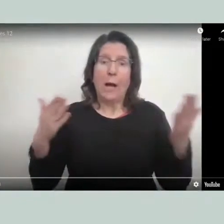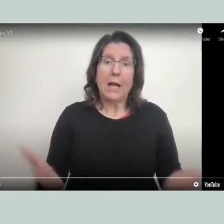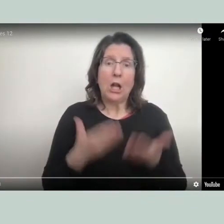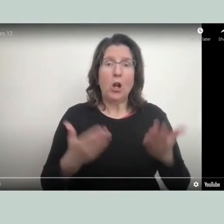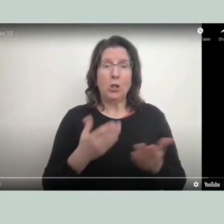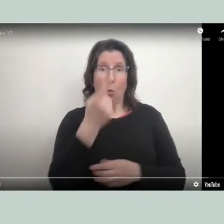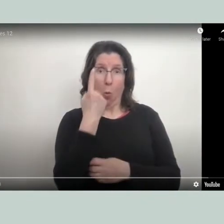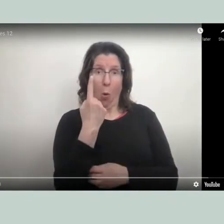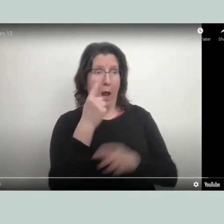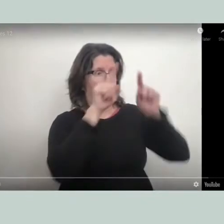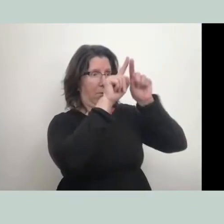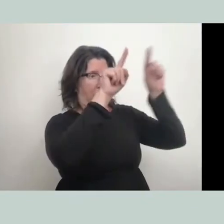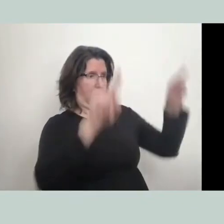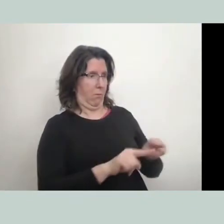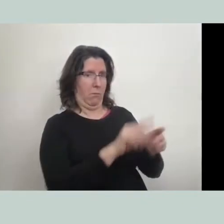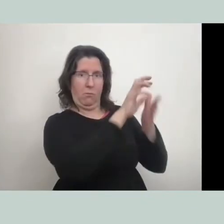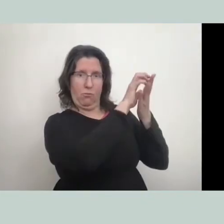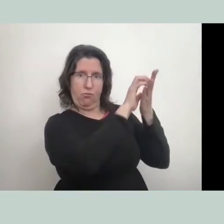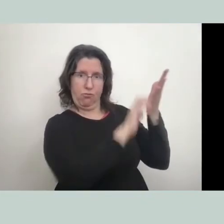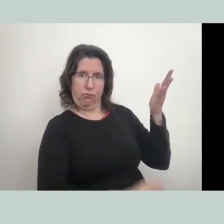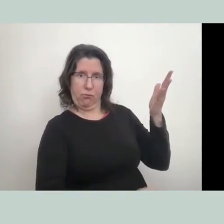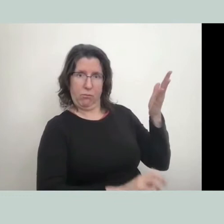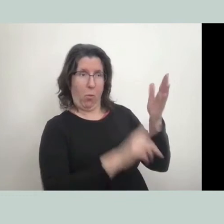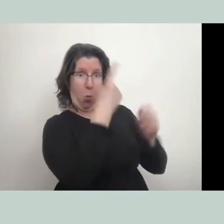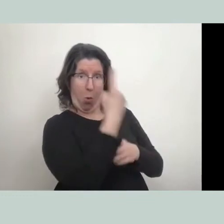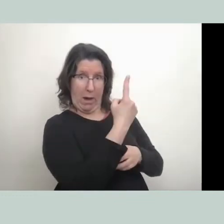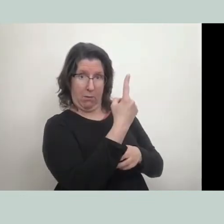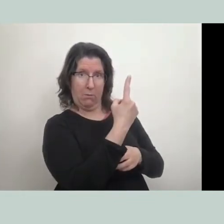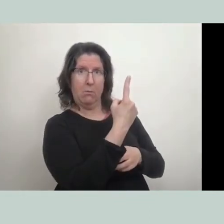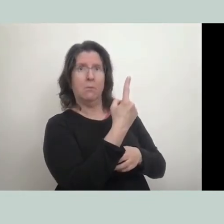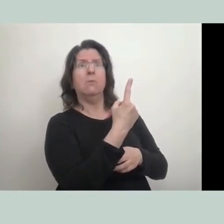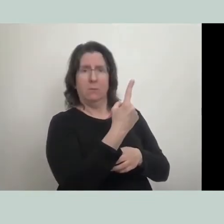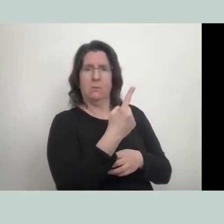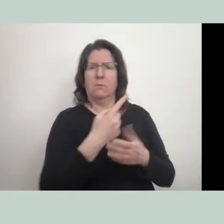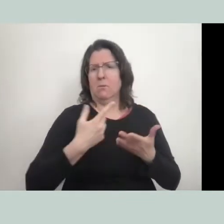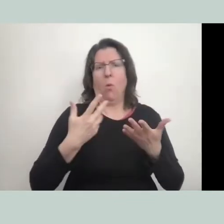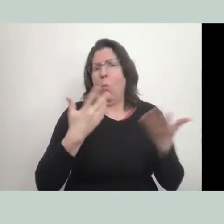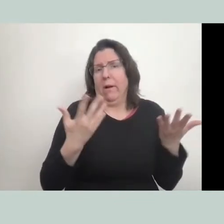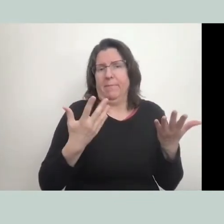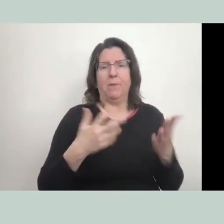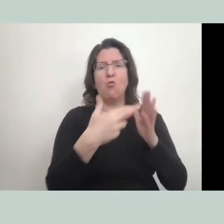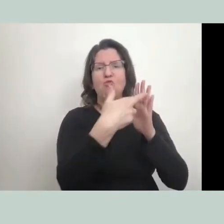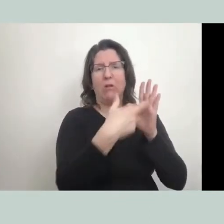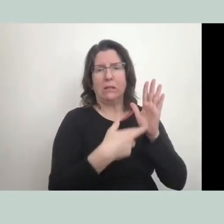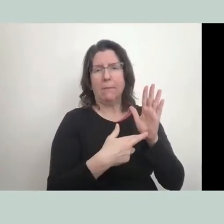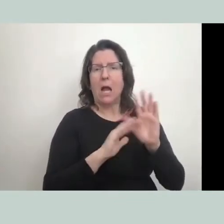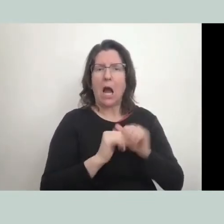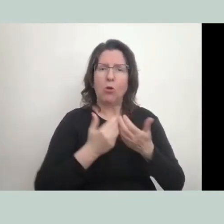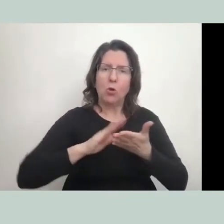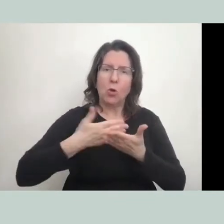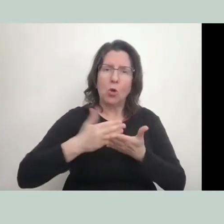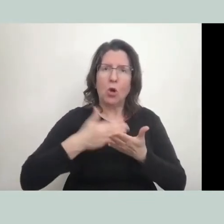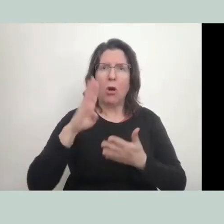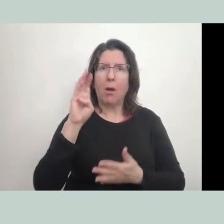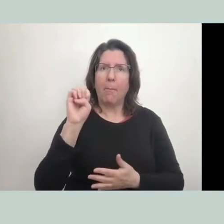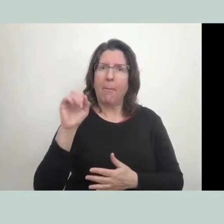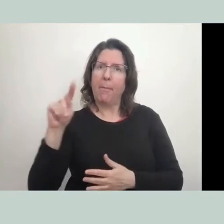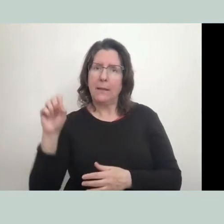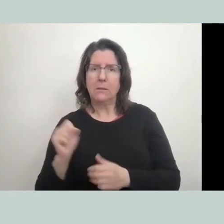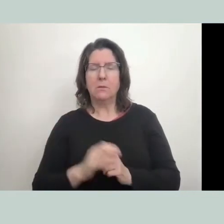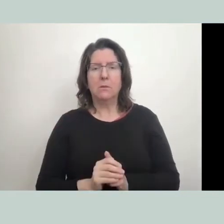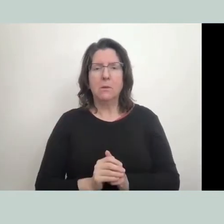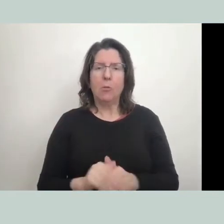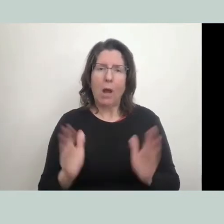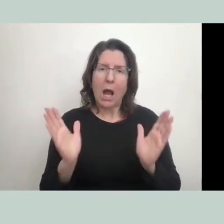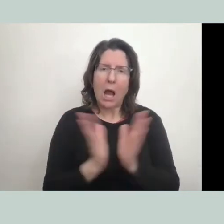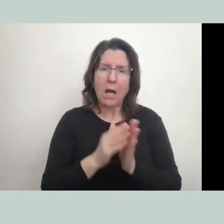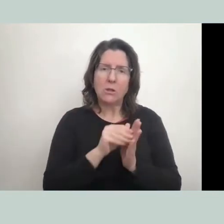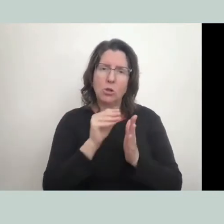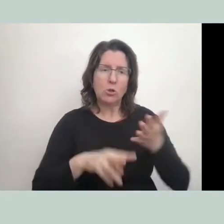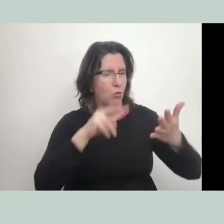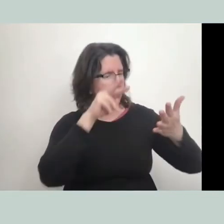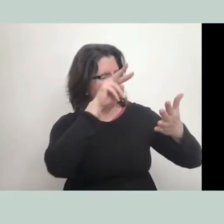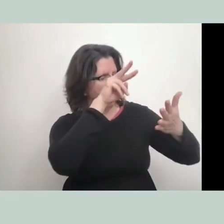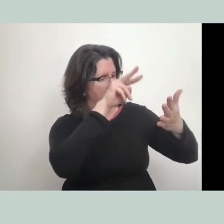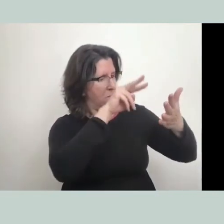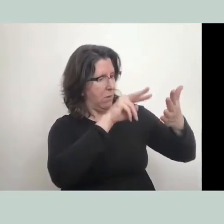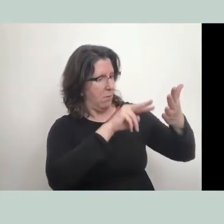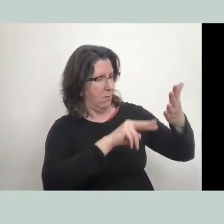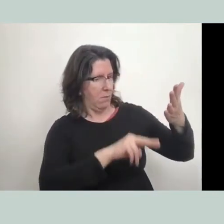This was my first text. A recipe about 'How to Cook Beets.' We asked the students to look over the text.